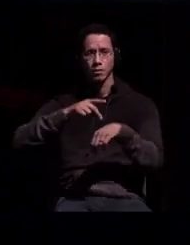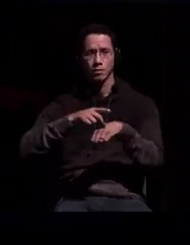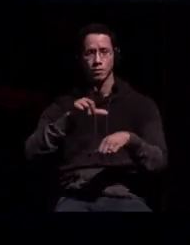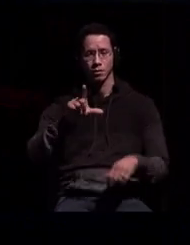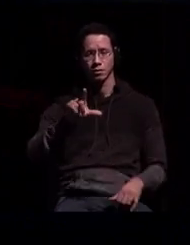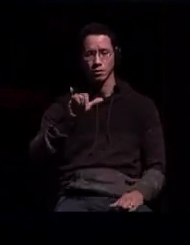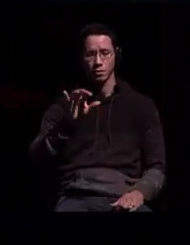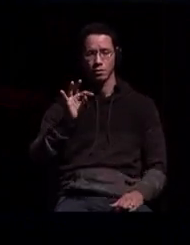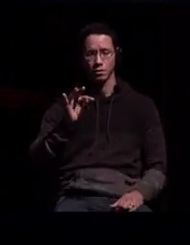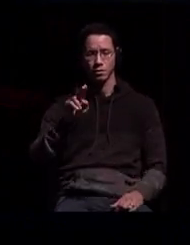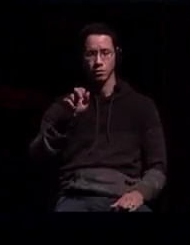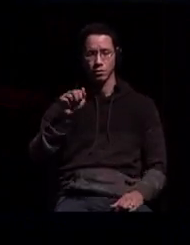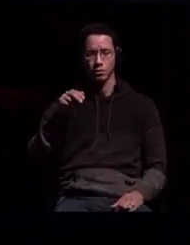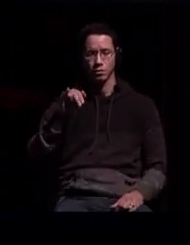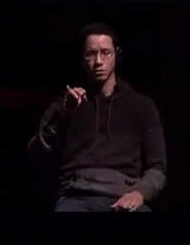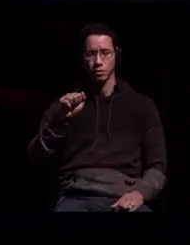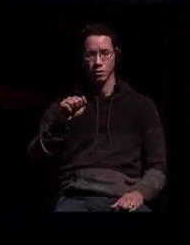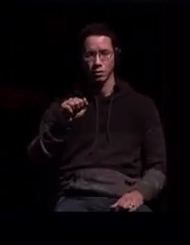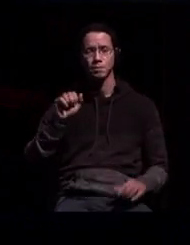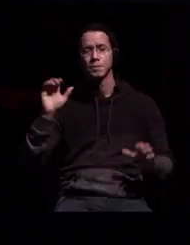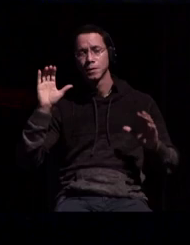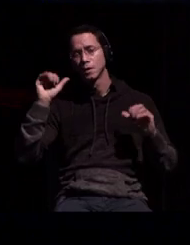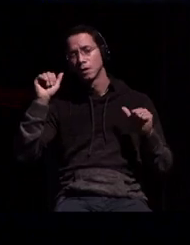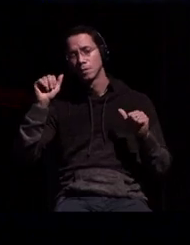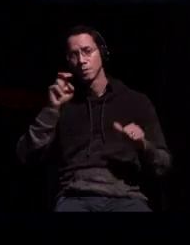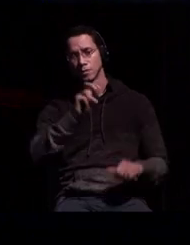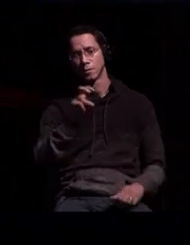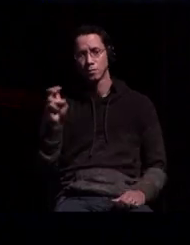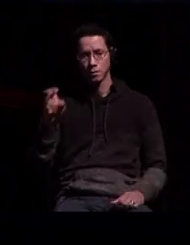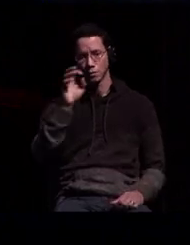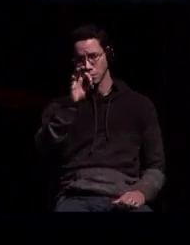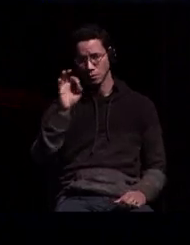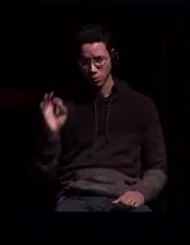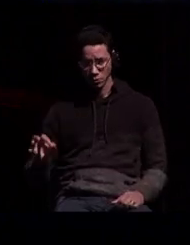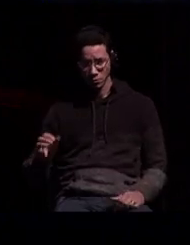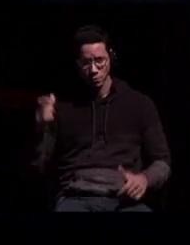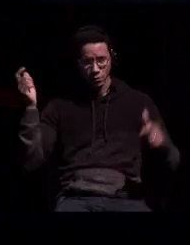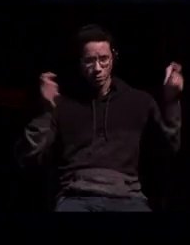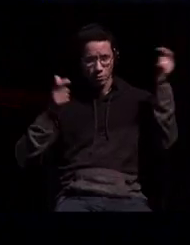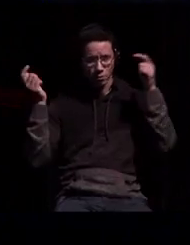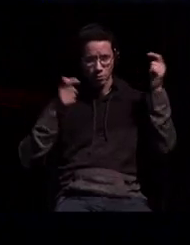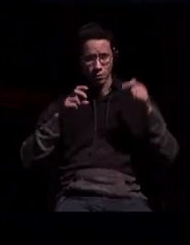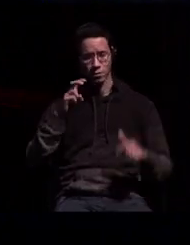it is 55%; in México, 59%.